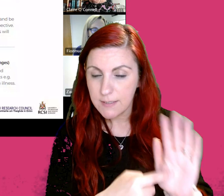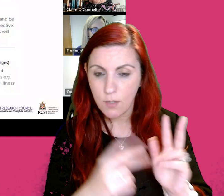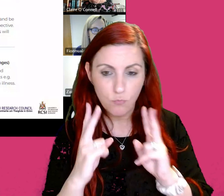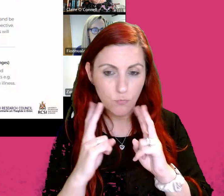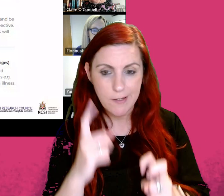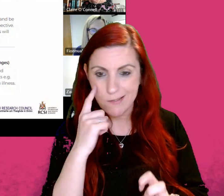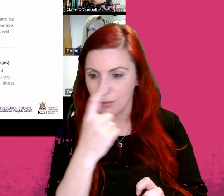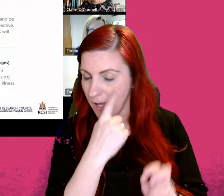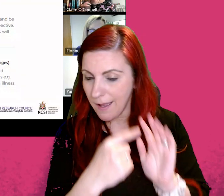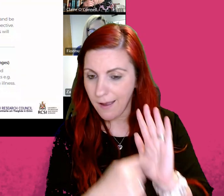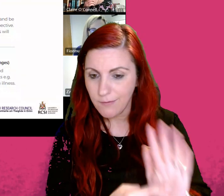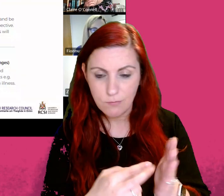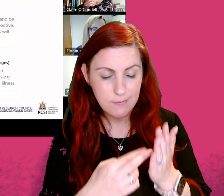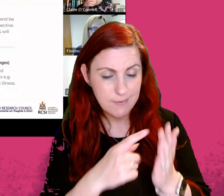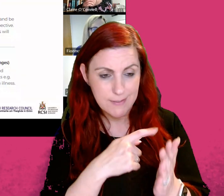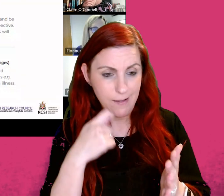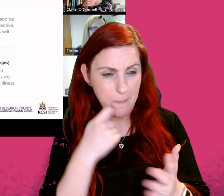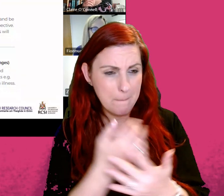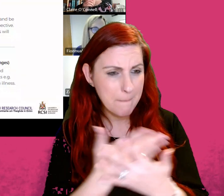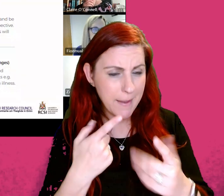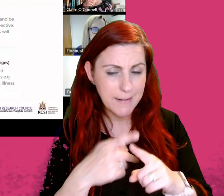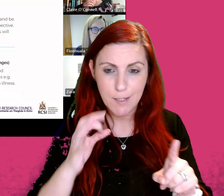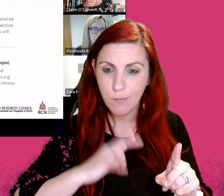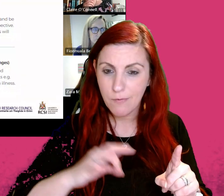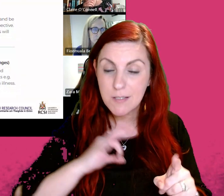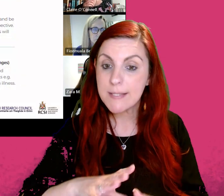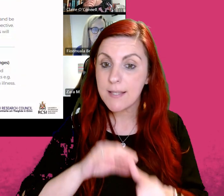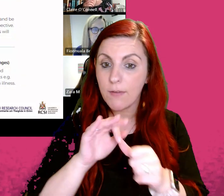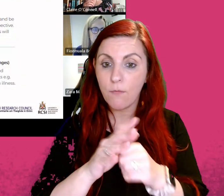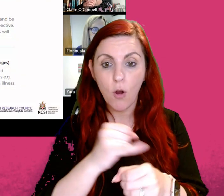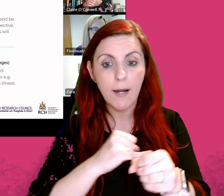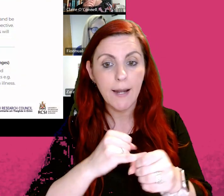benefits particularly in clinical trials which is interesting um including improve quality and